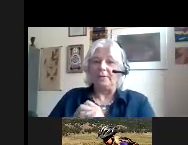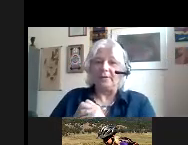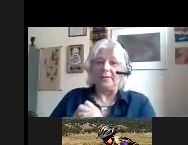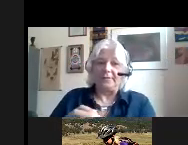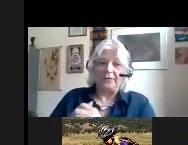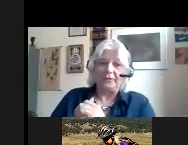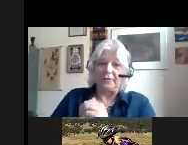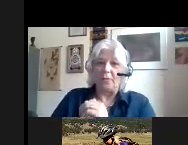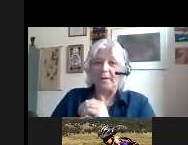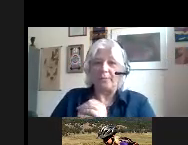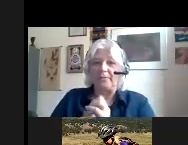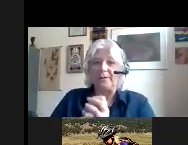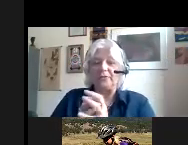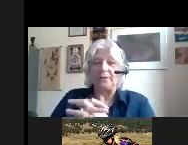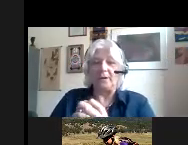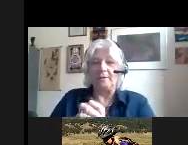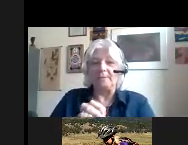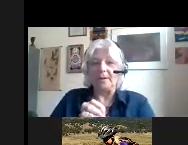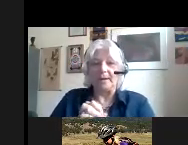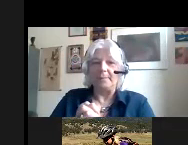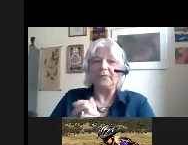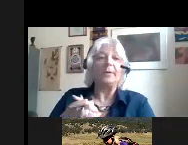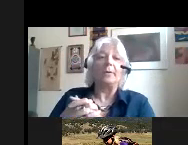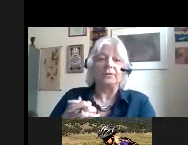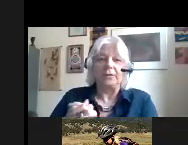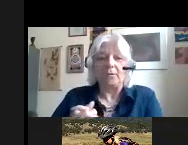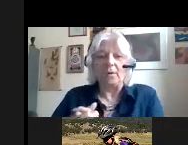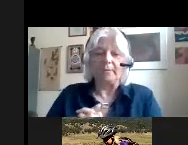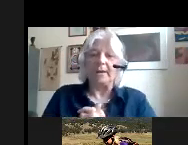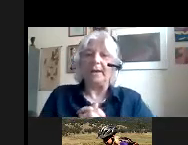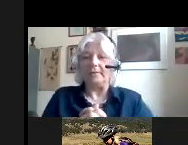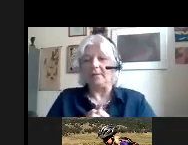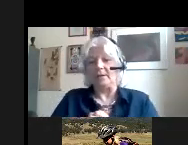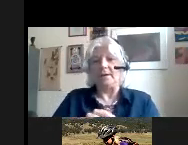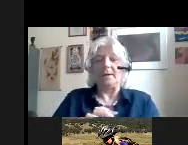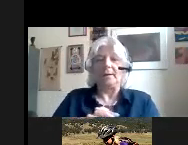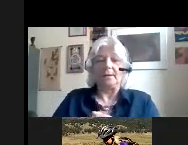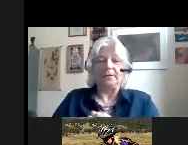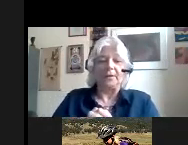definitions of white privilege. I am assuming most of you already have some